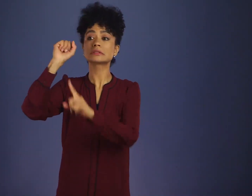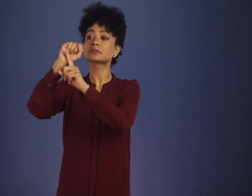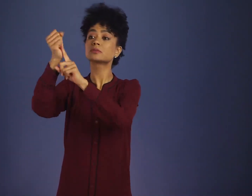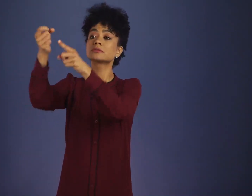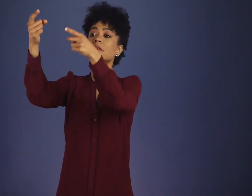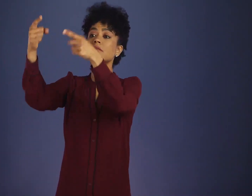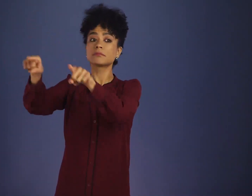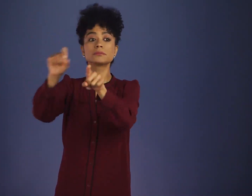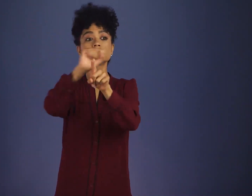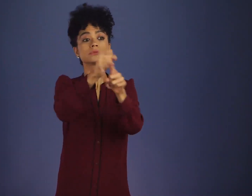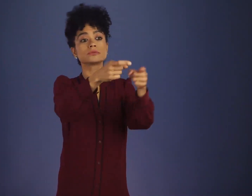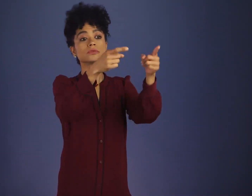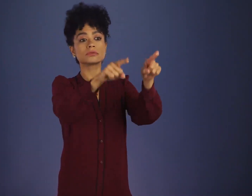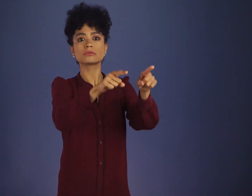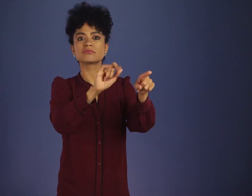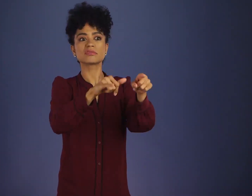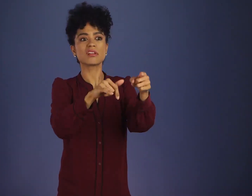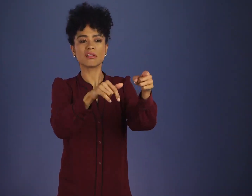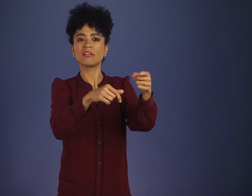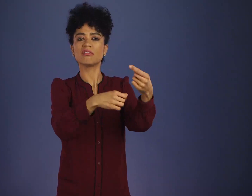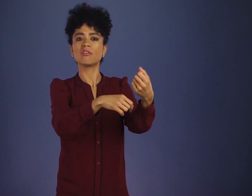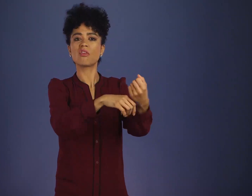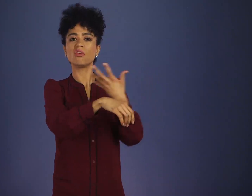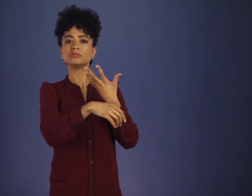We thought “conditions” drove us to drink,